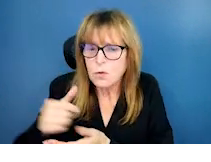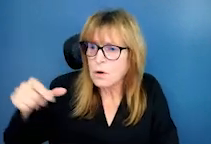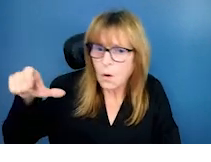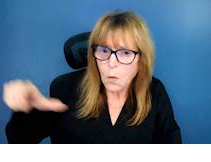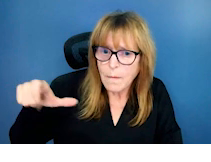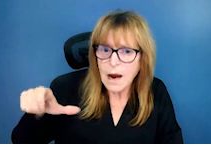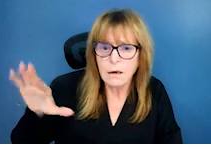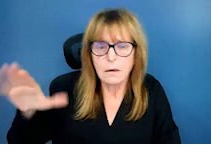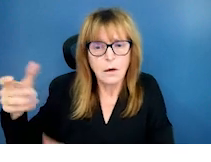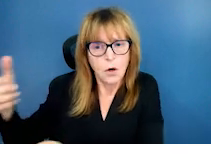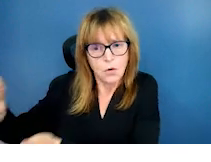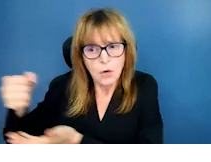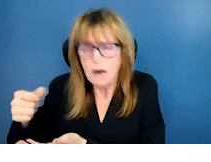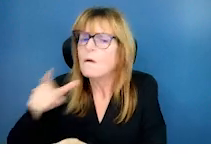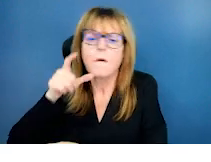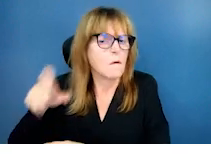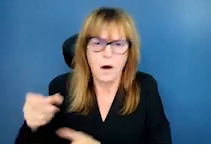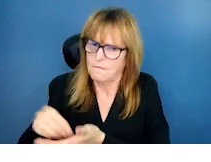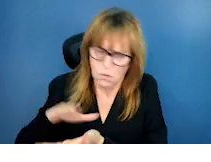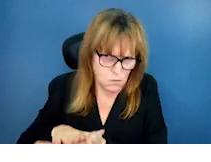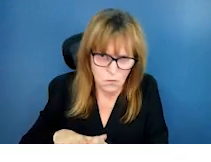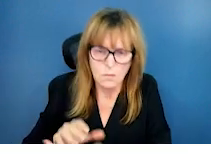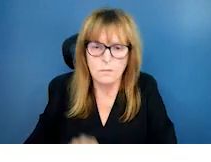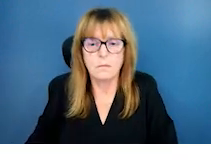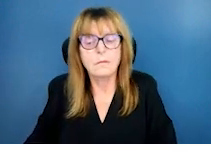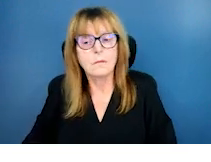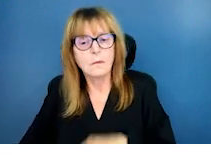For example, conditional amounts are being provided this year for